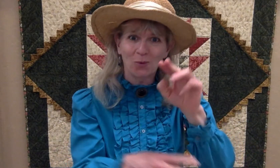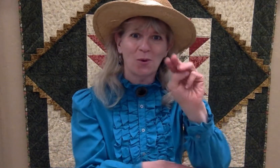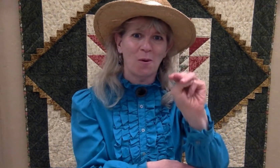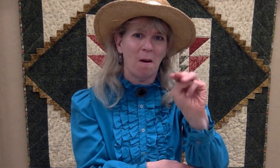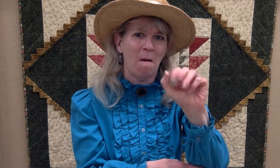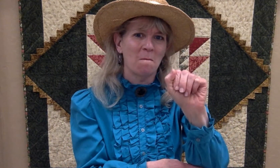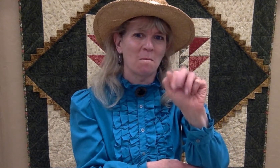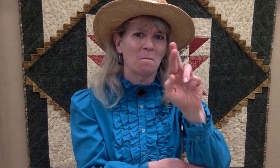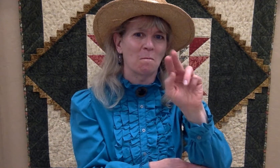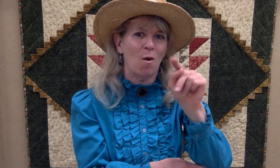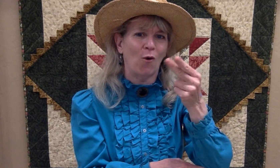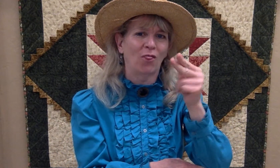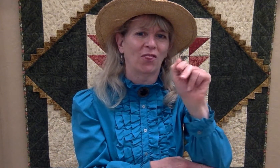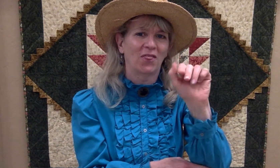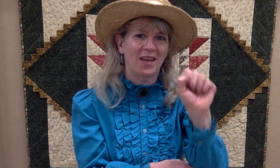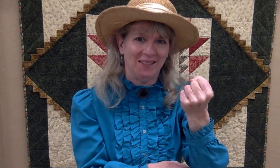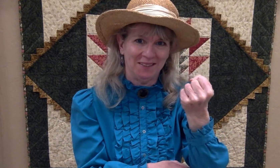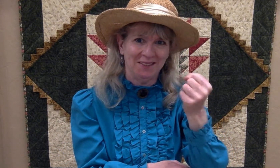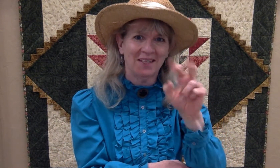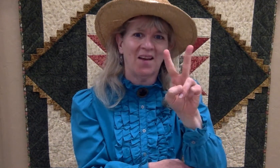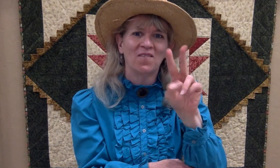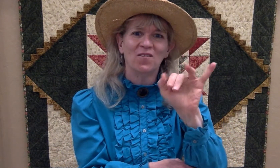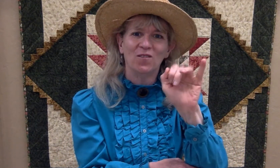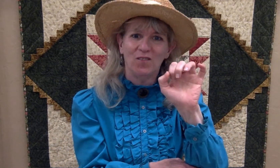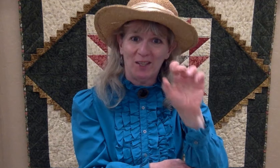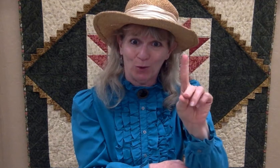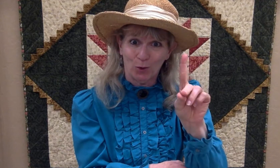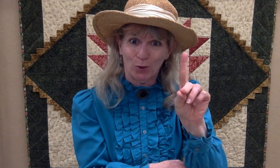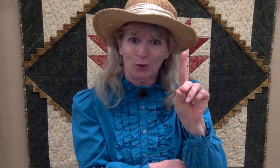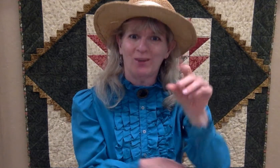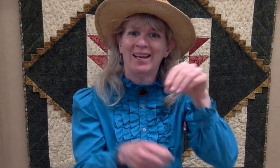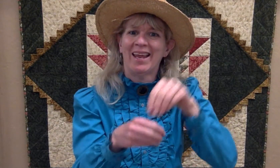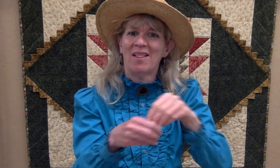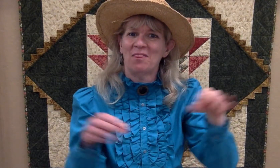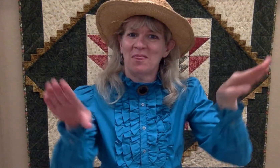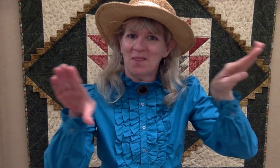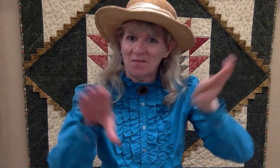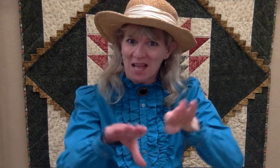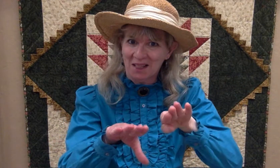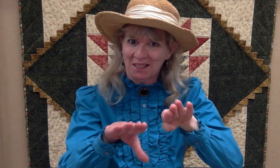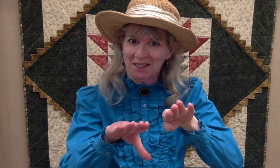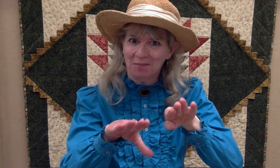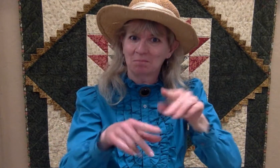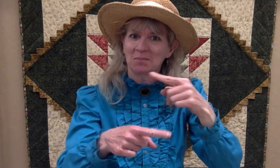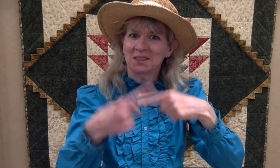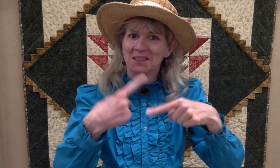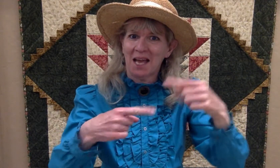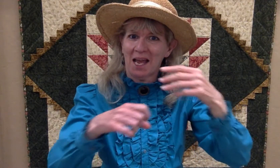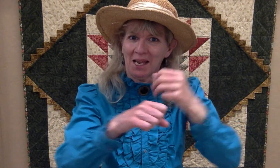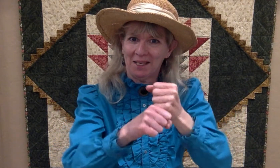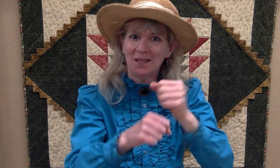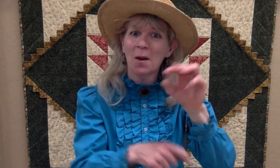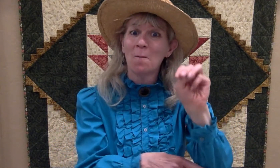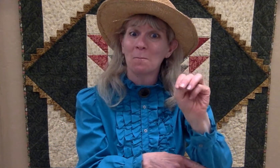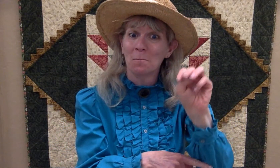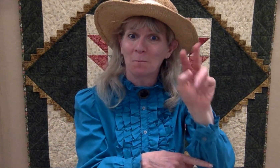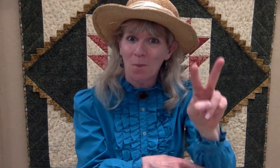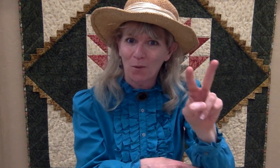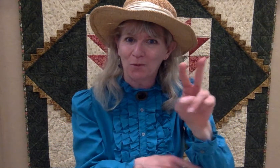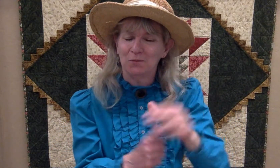Martha's Vineyard in the Valley. We sign "MV".